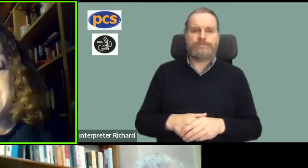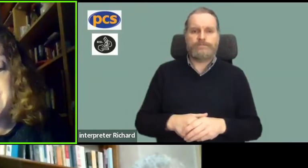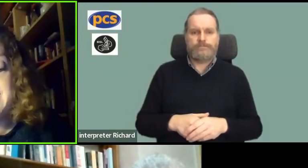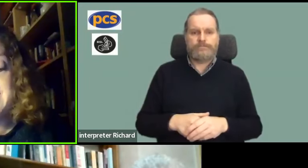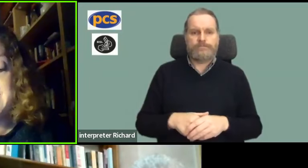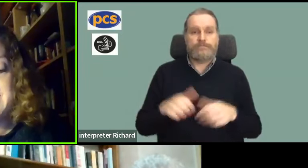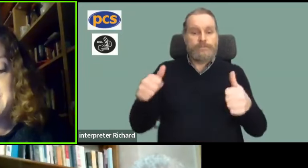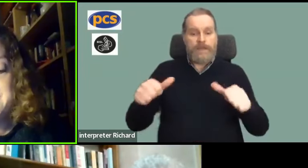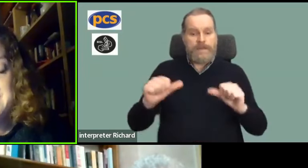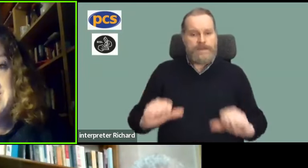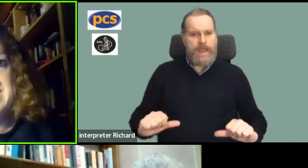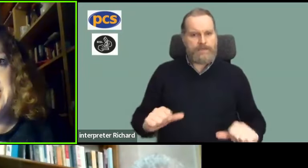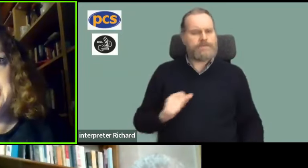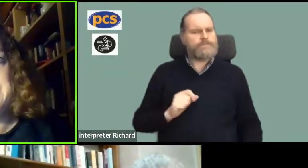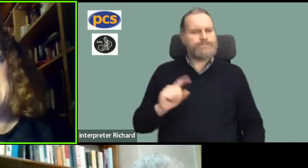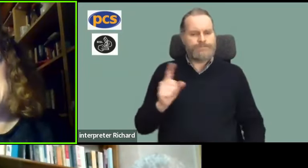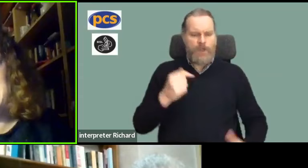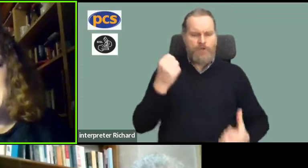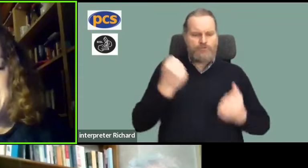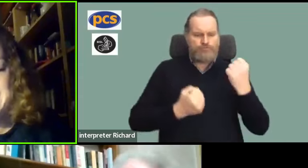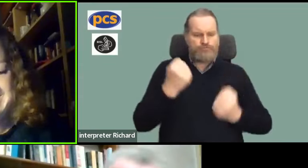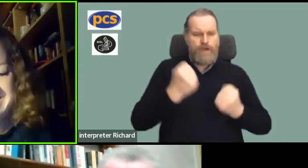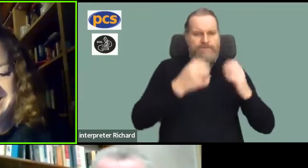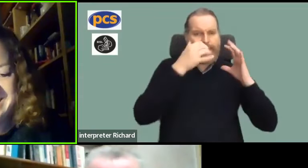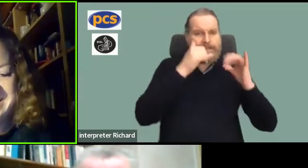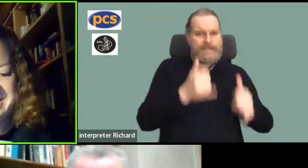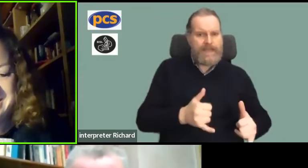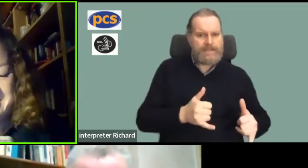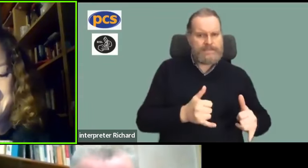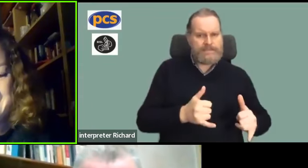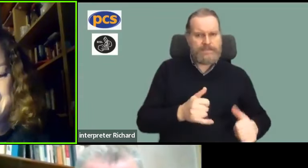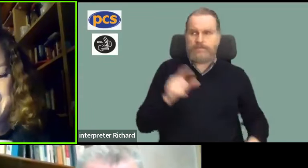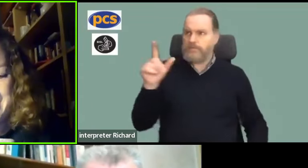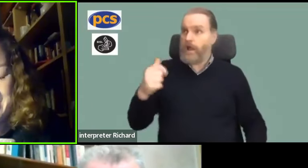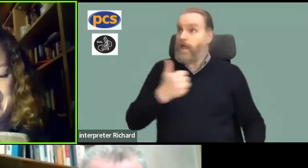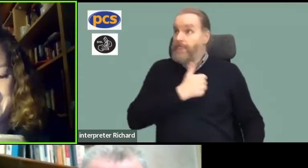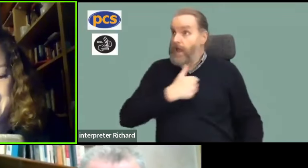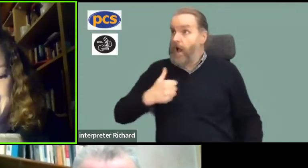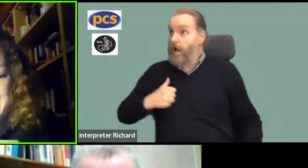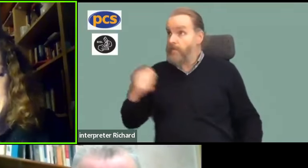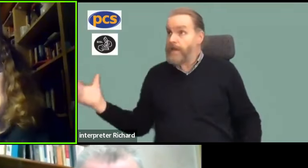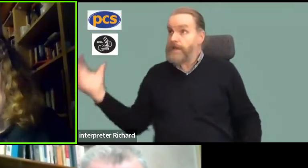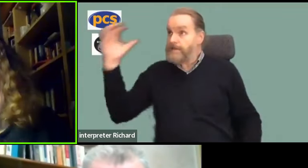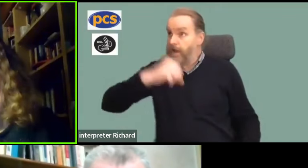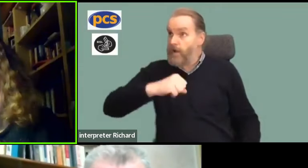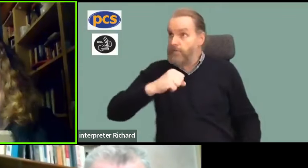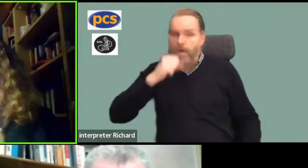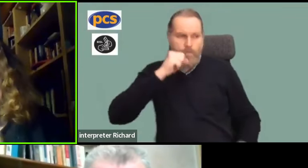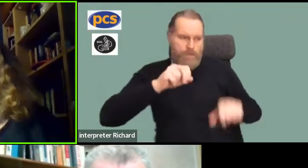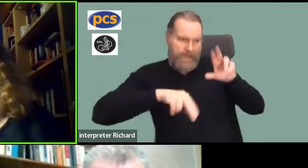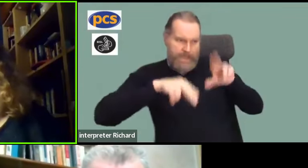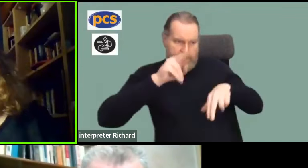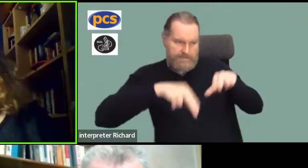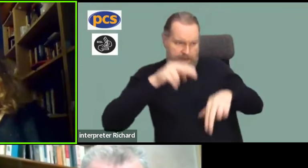So Logan homes against it will be So Logan homes against it. Will the army be doing driving tests? I don't know if I don't know if that choirs now n answer, n answer that I don't know